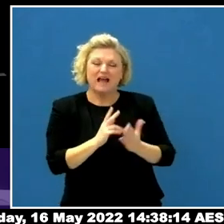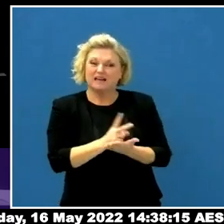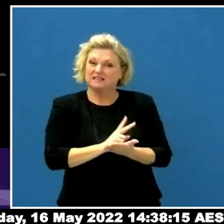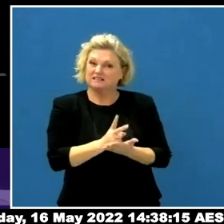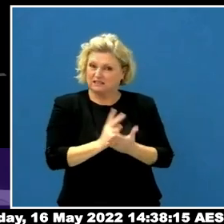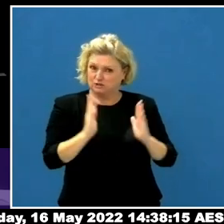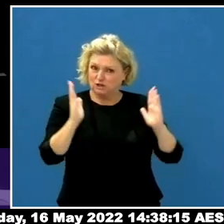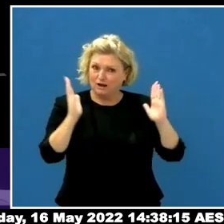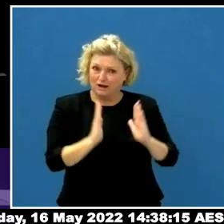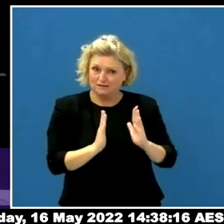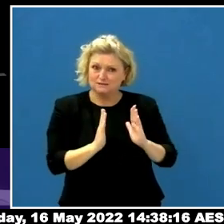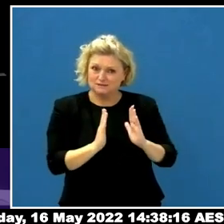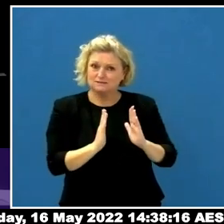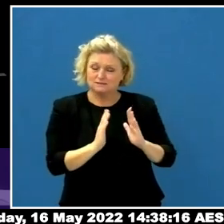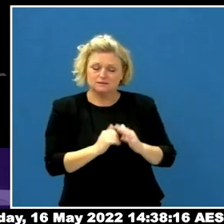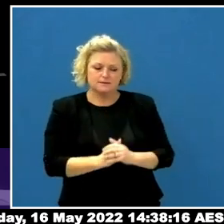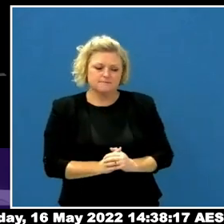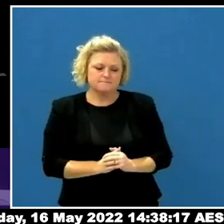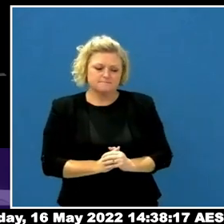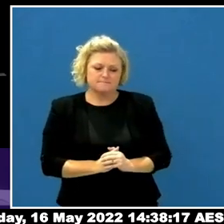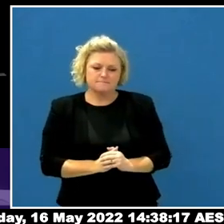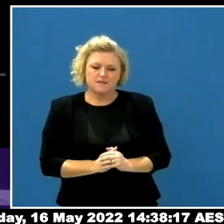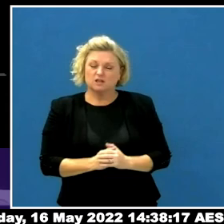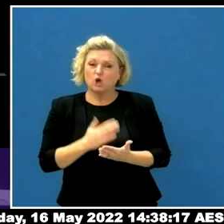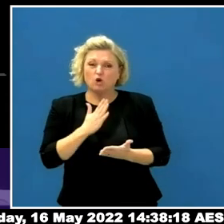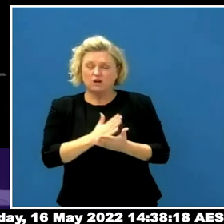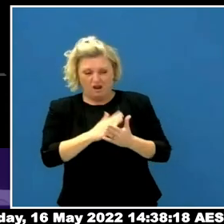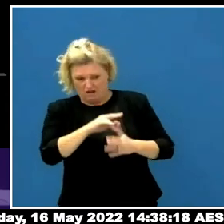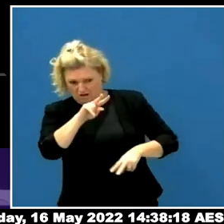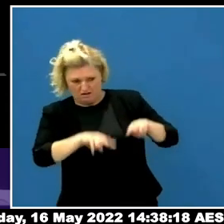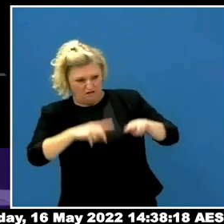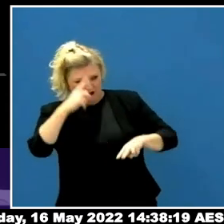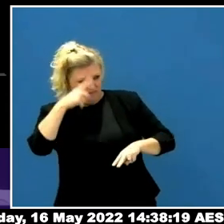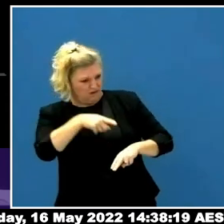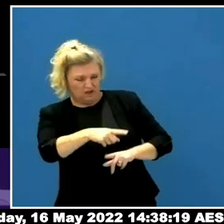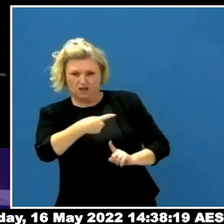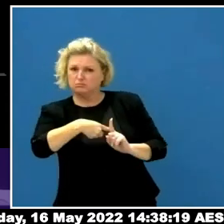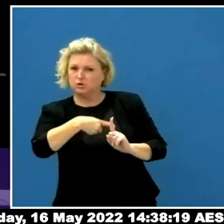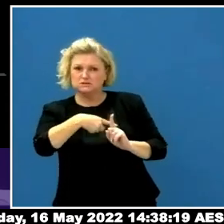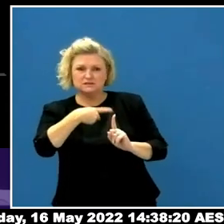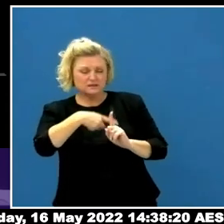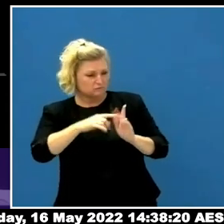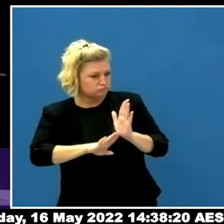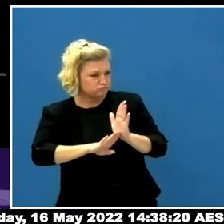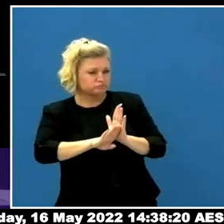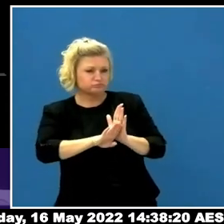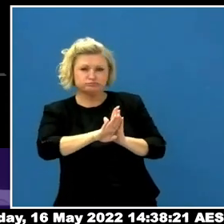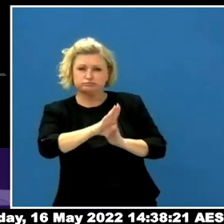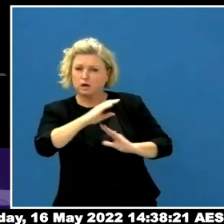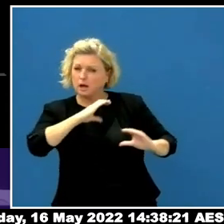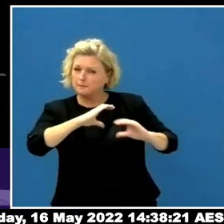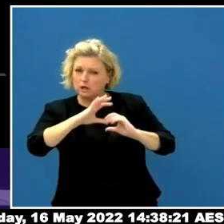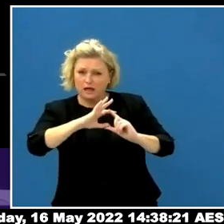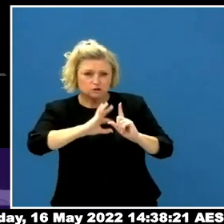So he's come on leaps and bounds. His communication has come on leaps and bounds. He's starting to put like sentences together.